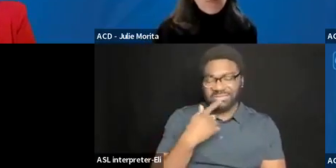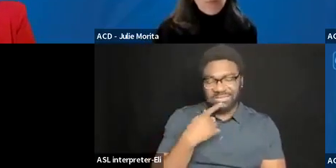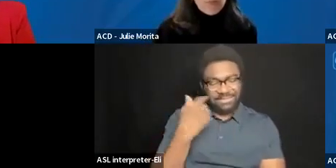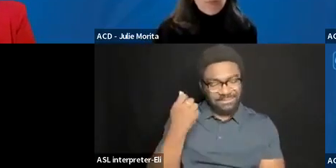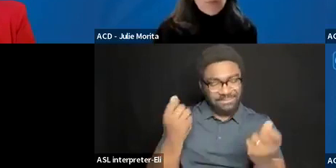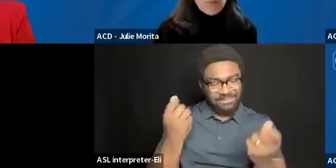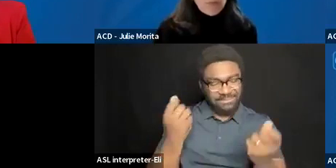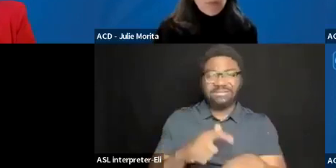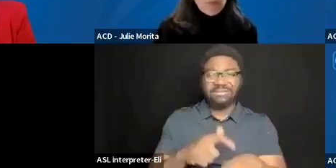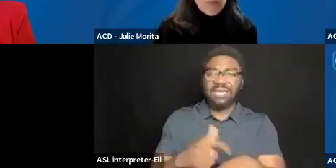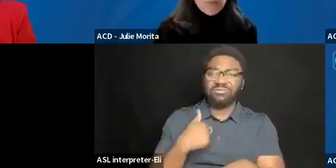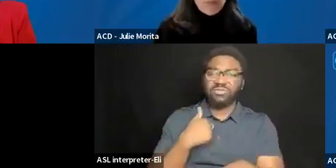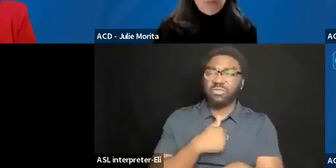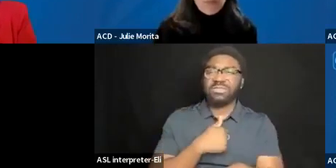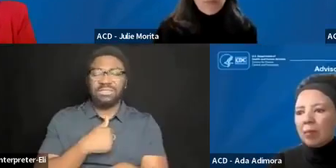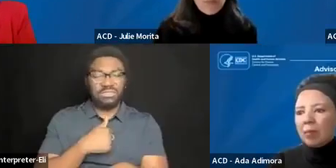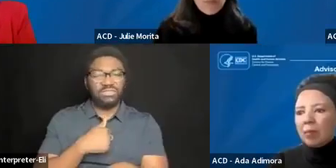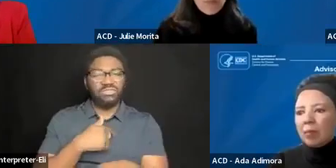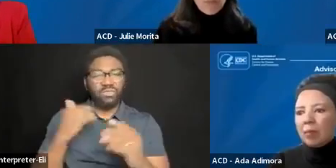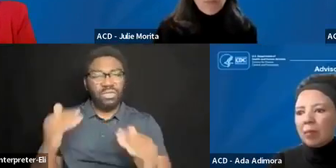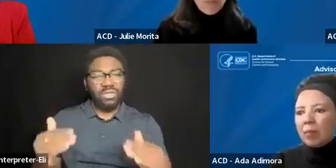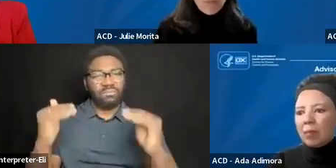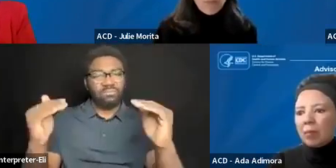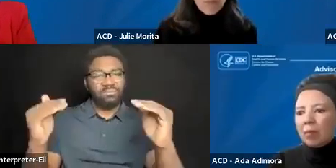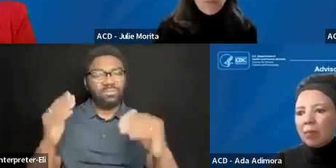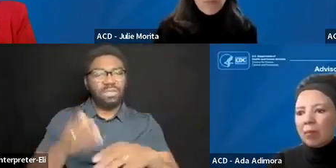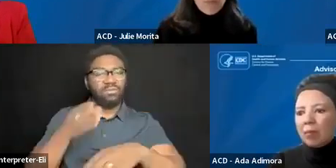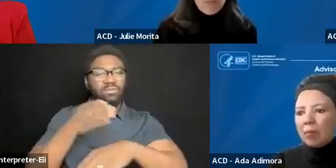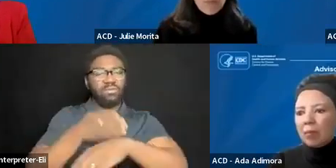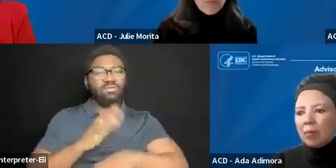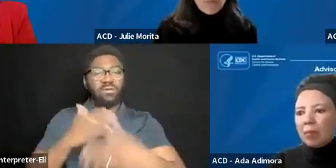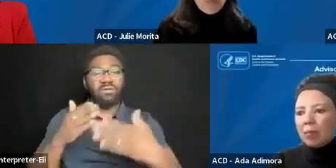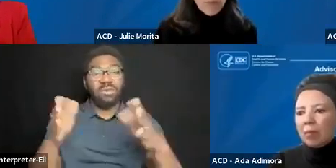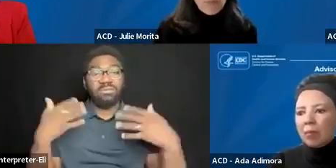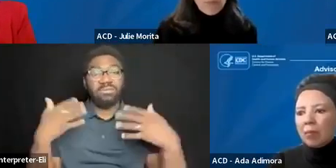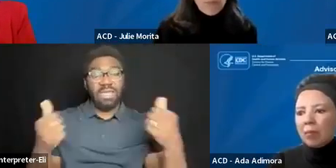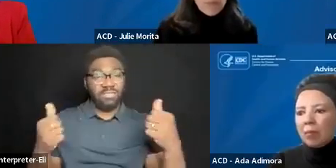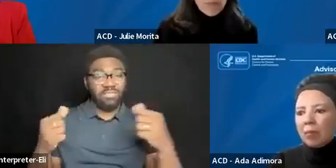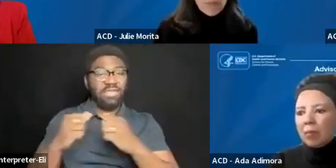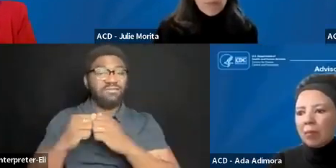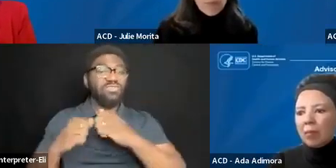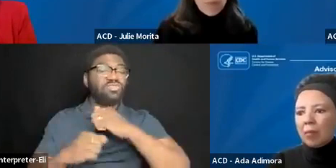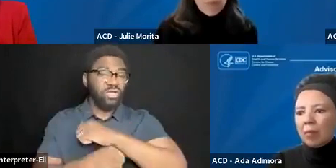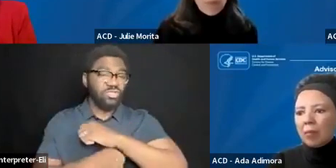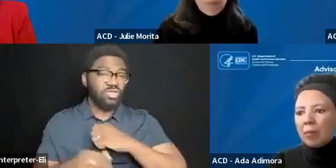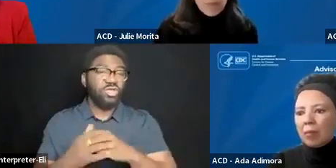at CDC and around the country, and that is laboratory, workforce, data, and equity.